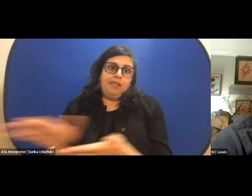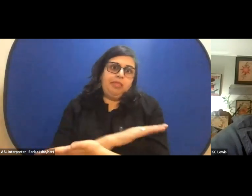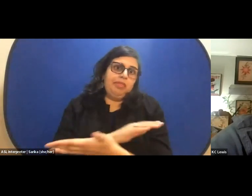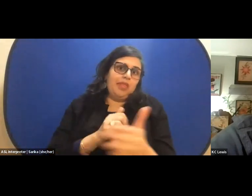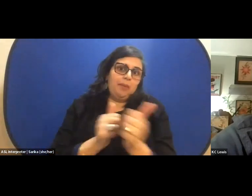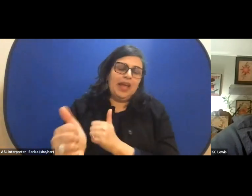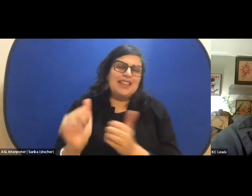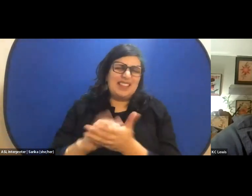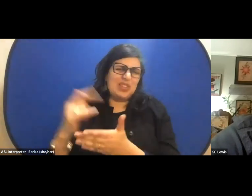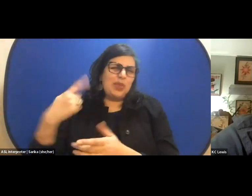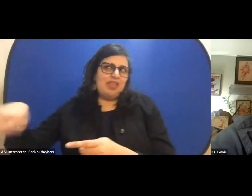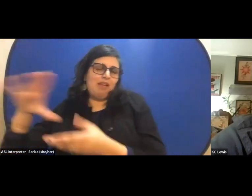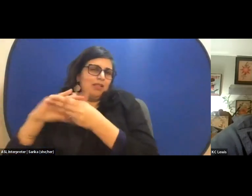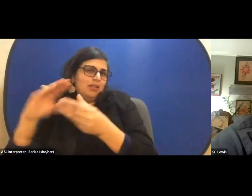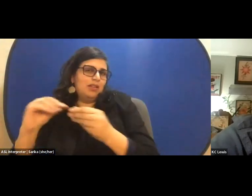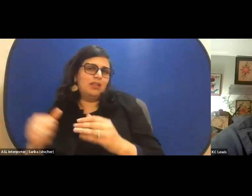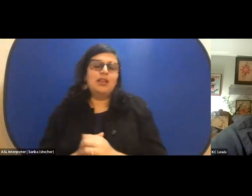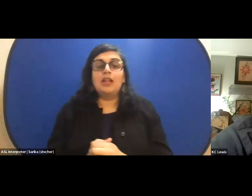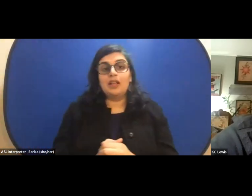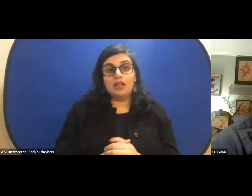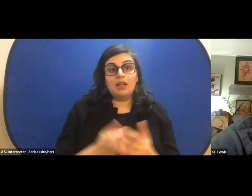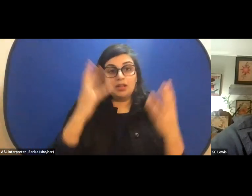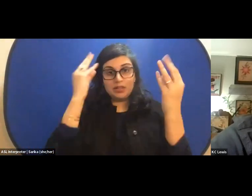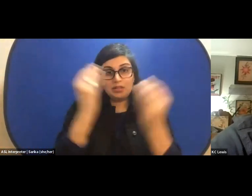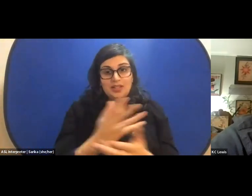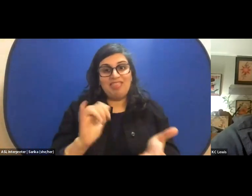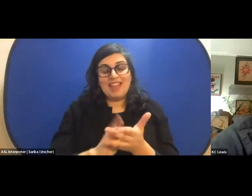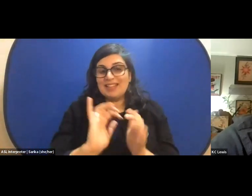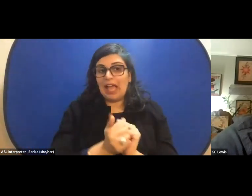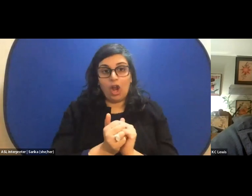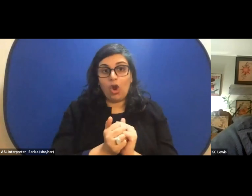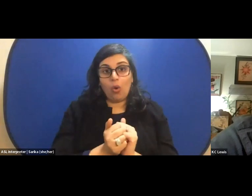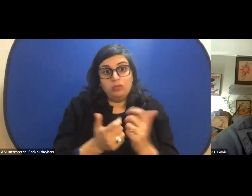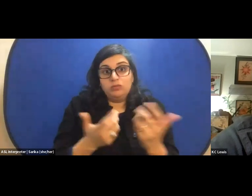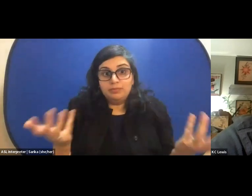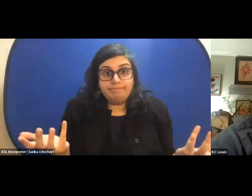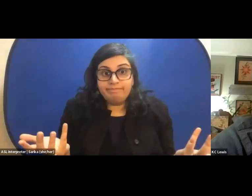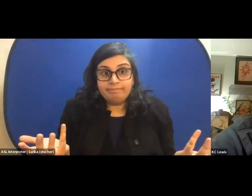to call them technical fixes and pass them under the cover of nobody paying any